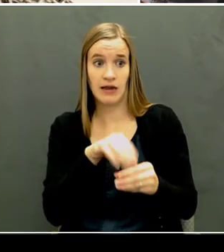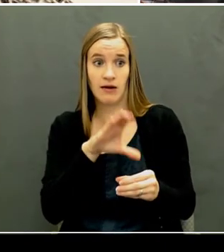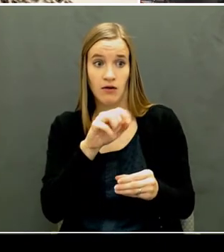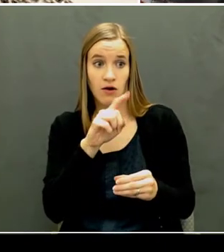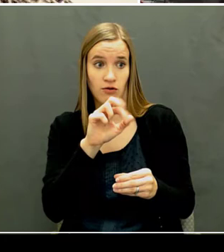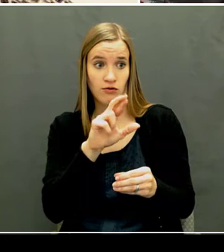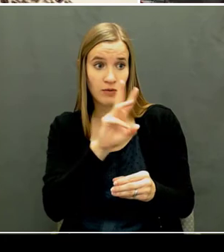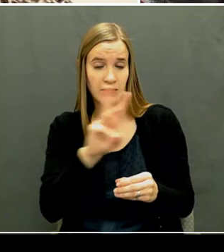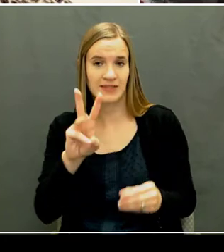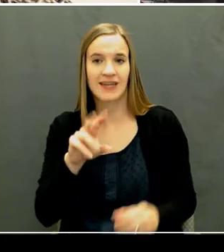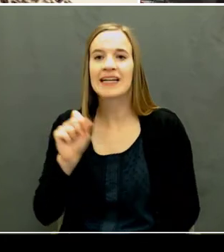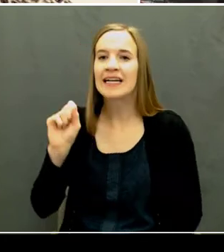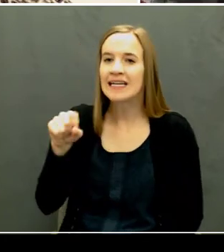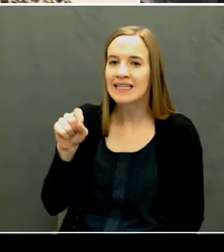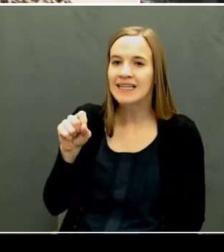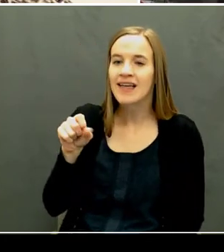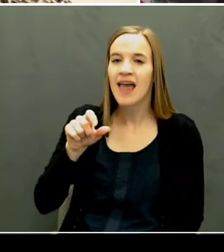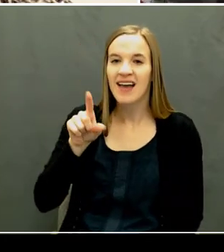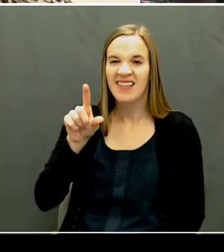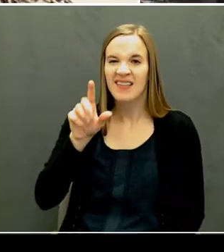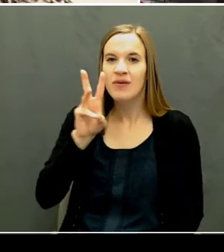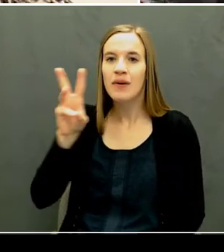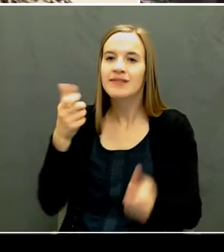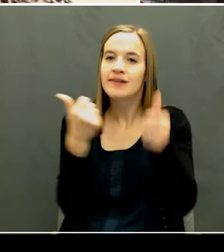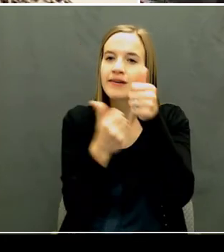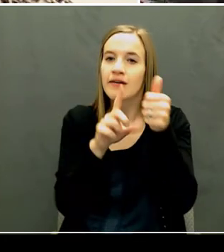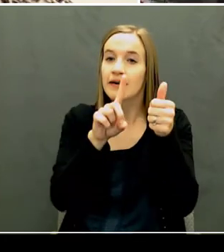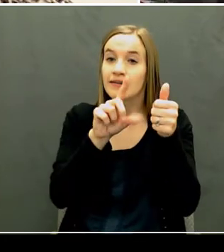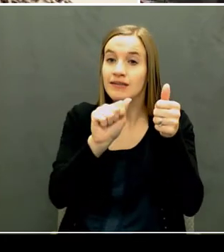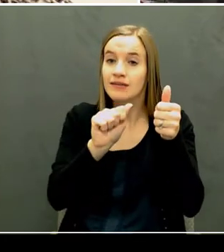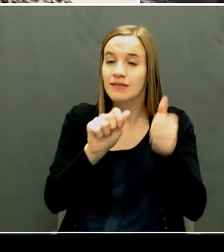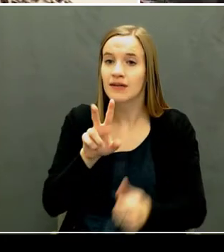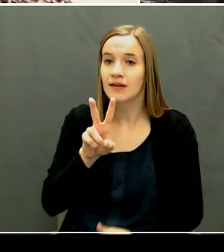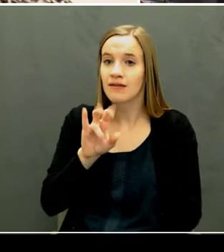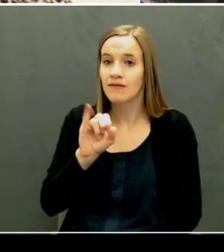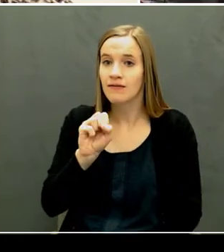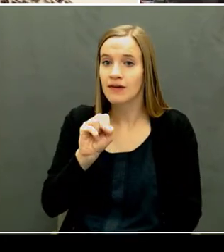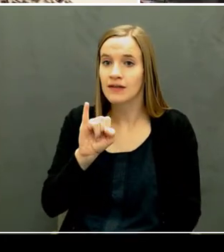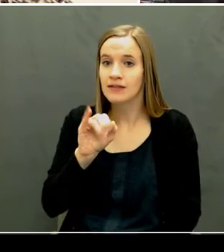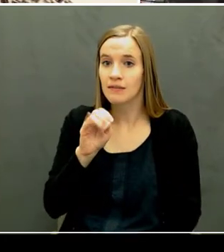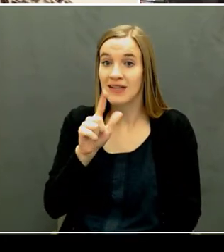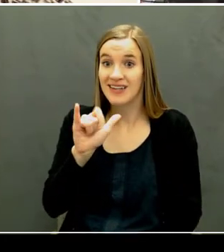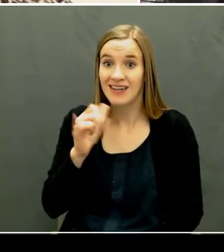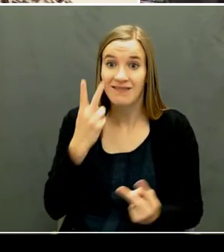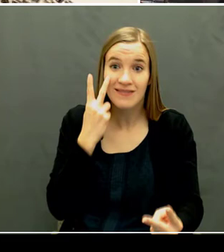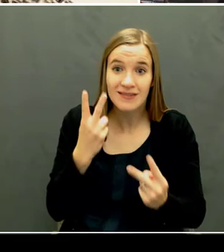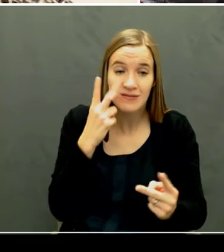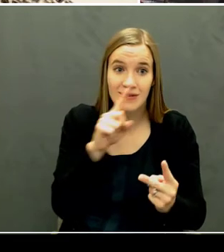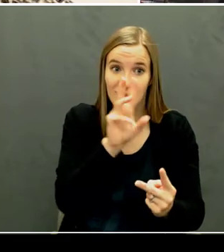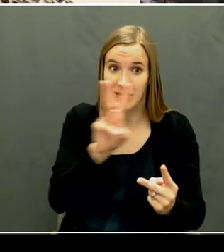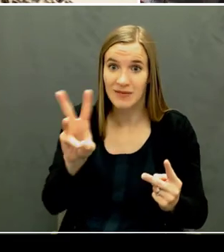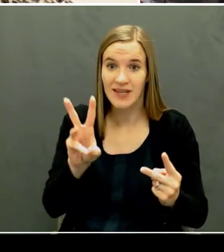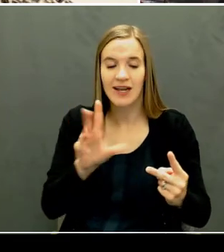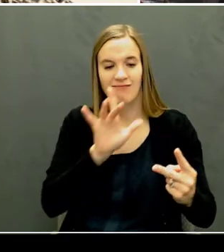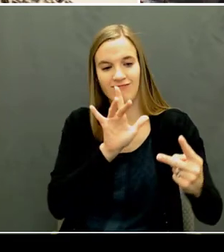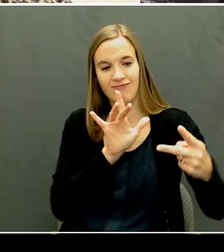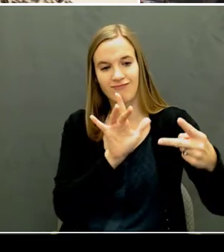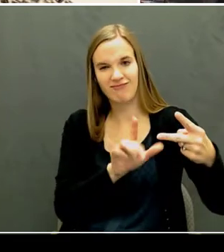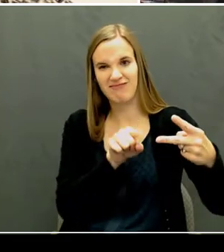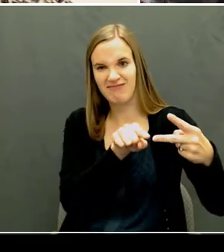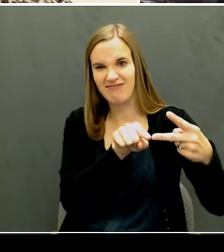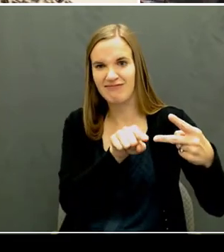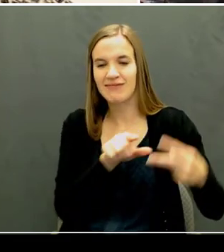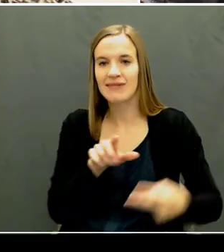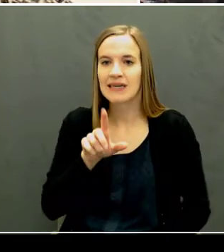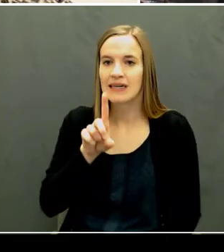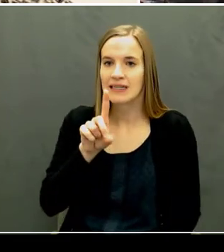forward it to you Mark. All right, what is, a good series of essays to read about what is that, you